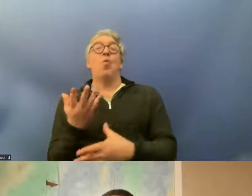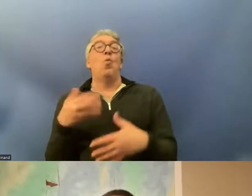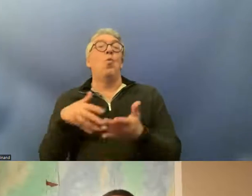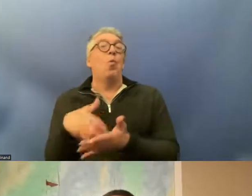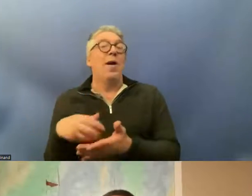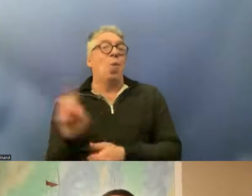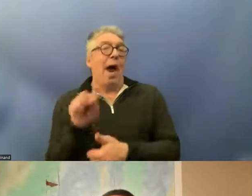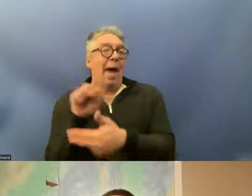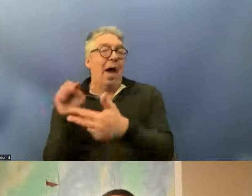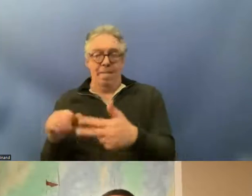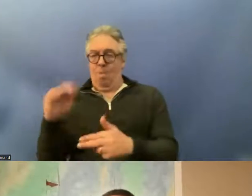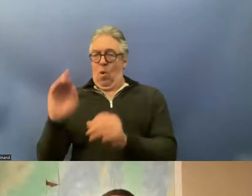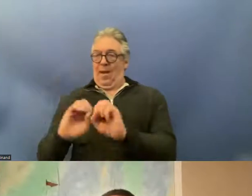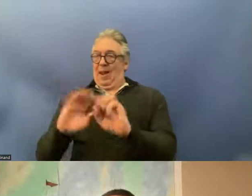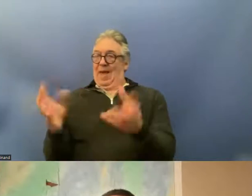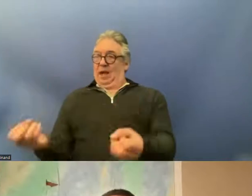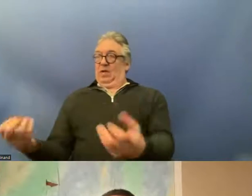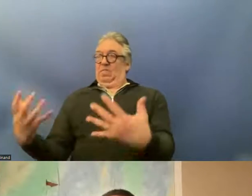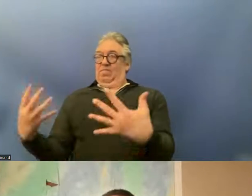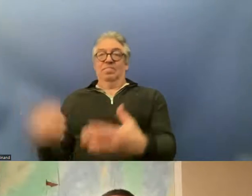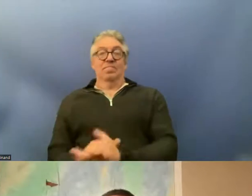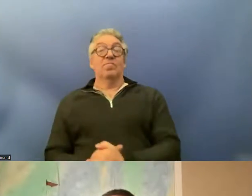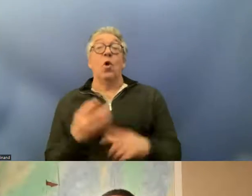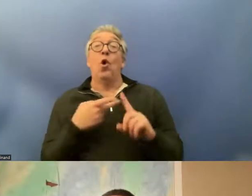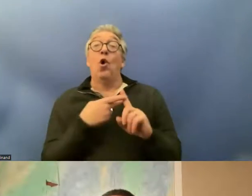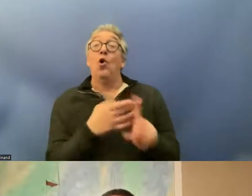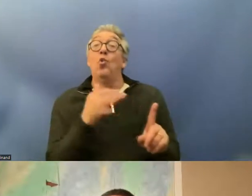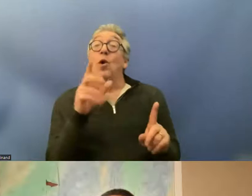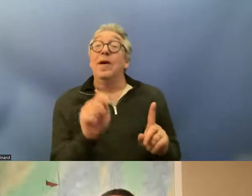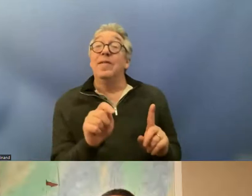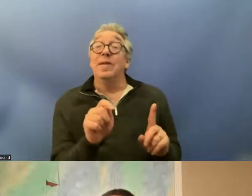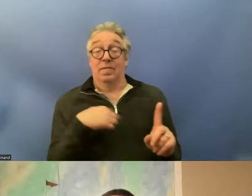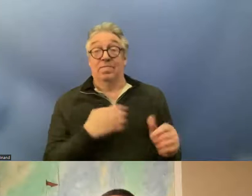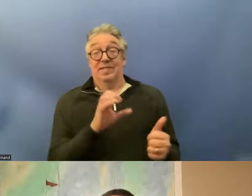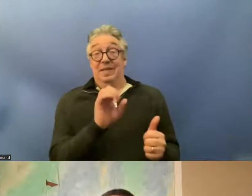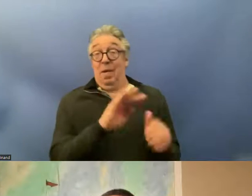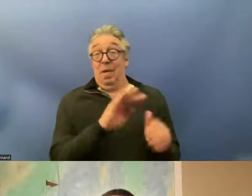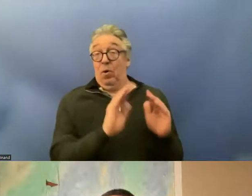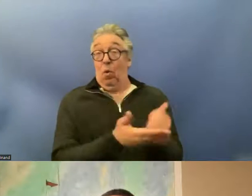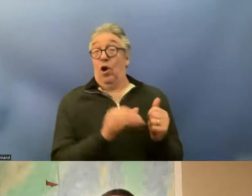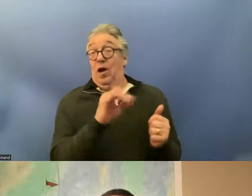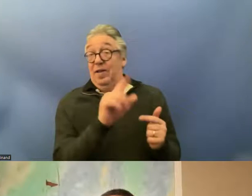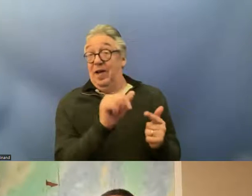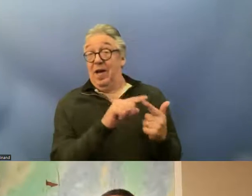So, this toolkit was developed, as I said, by CBM Global, IDA and